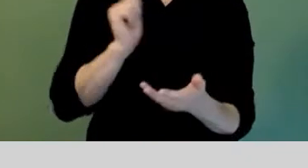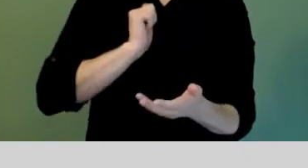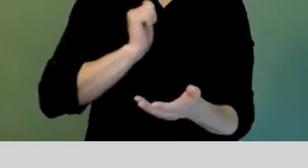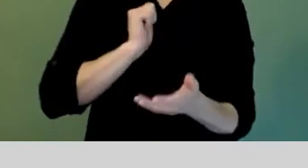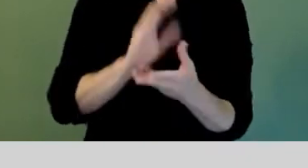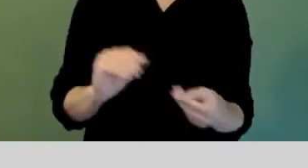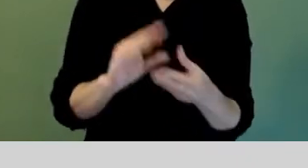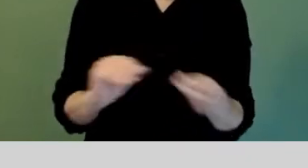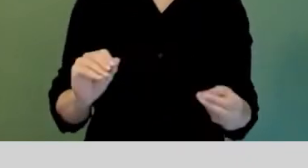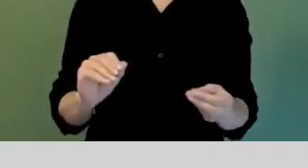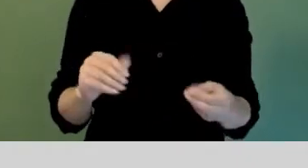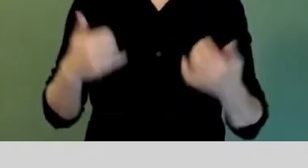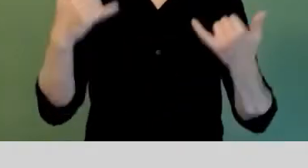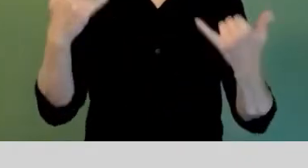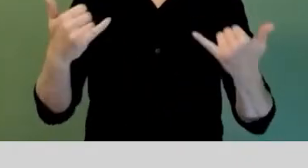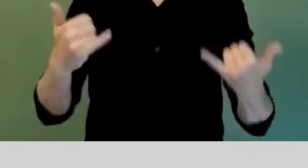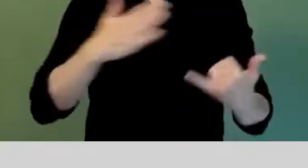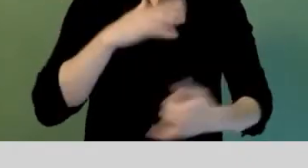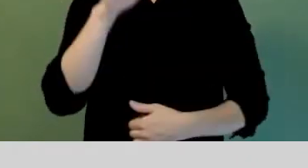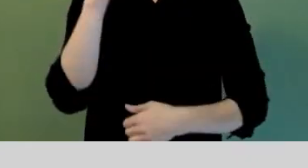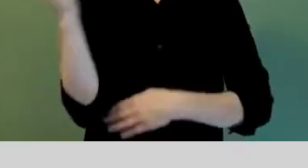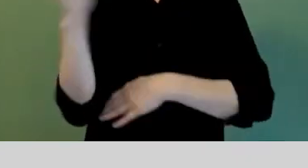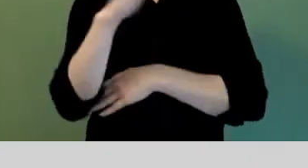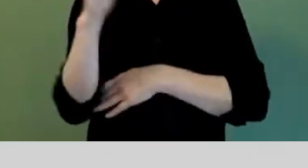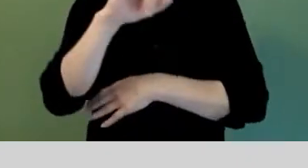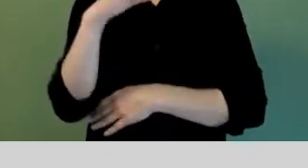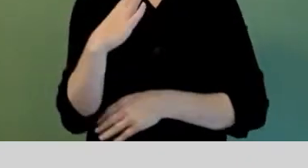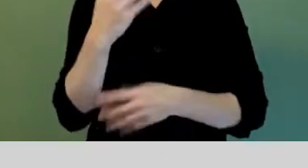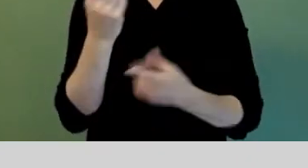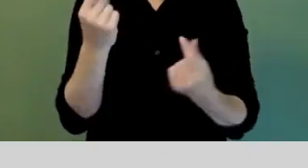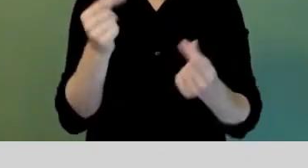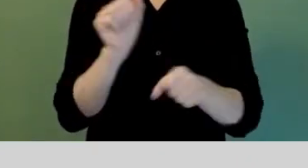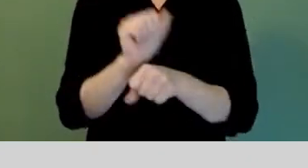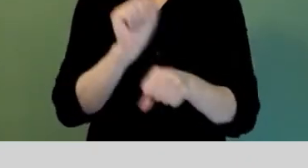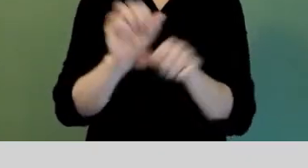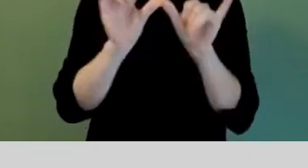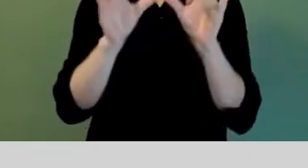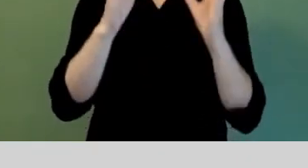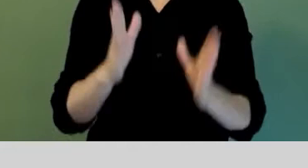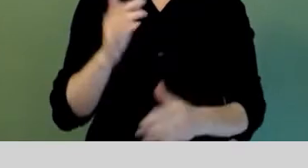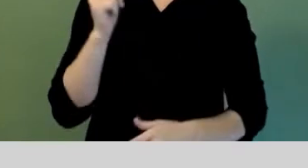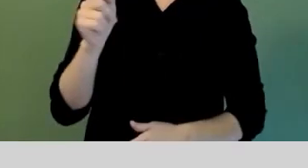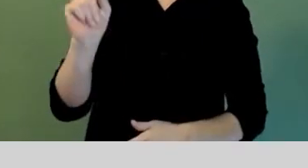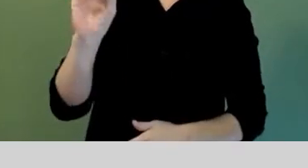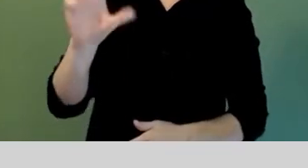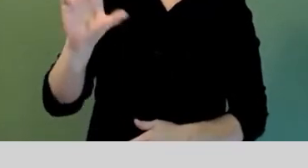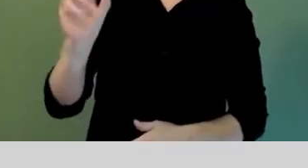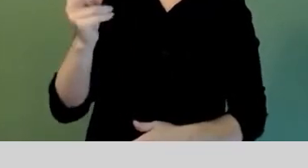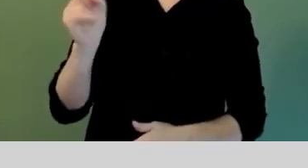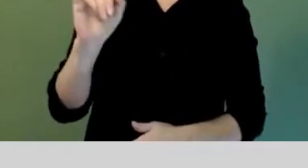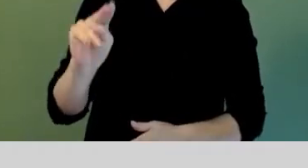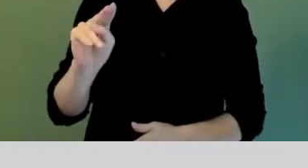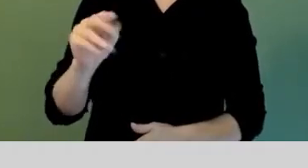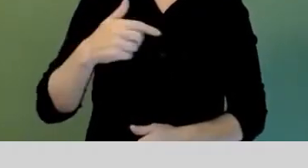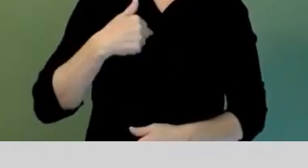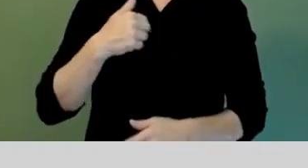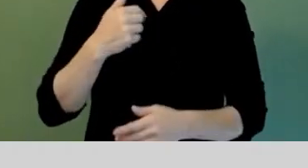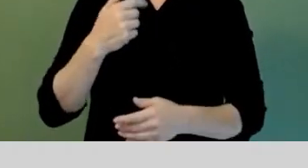These days, my day job is as an engineer at Toolchain. We're the sponsors of the Open Source Pants Developer Workflow System